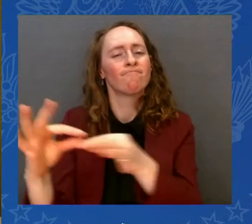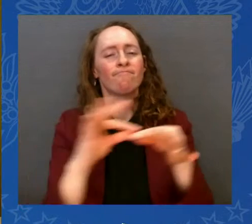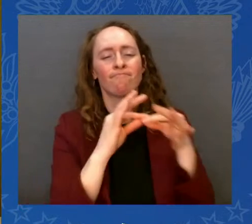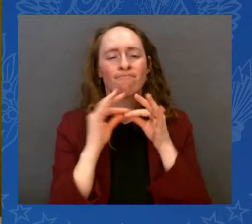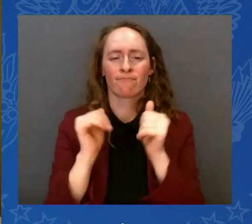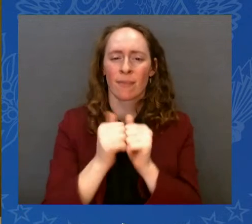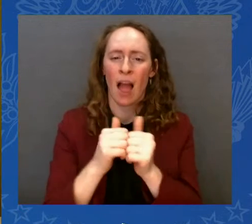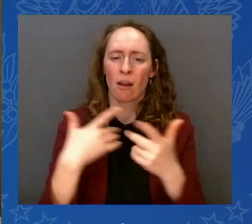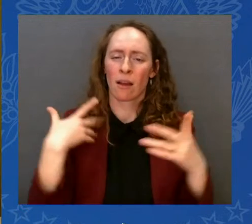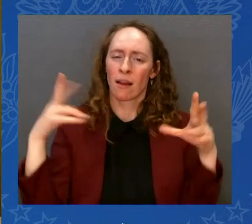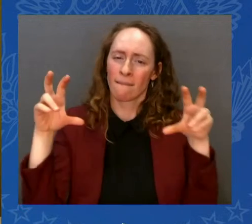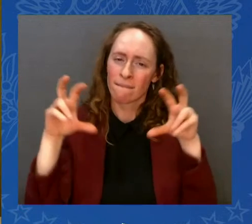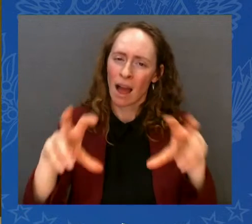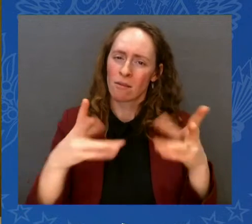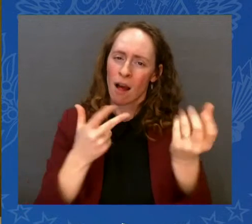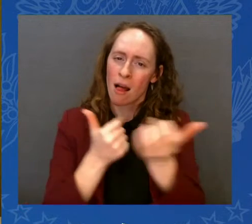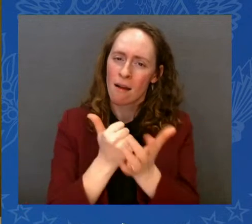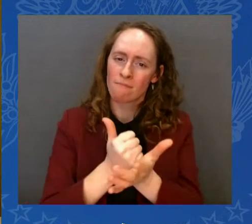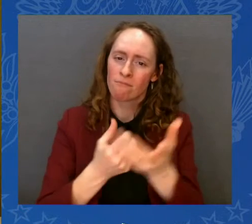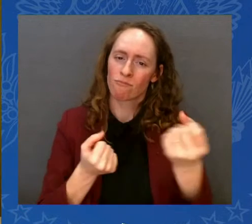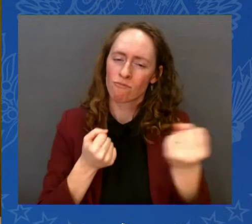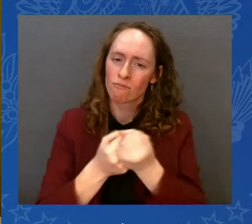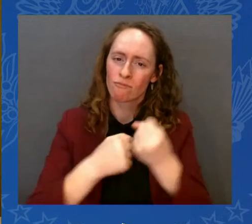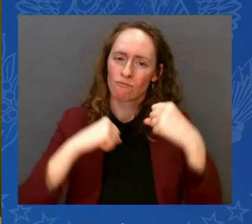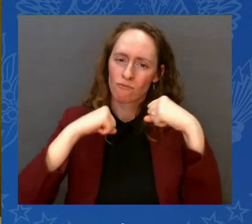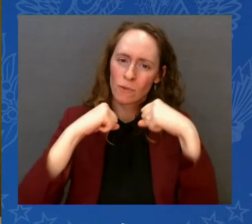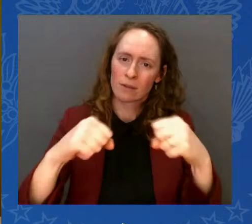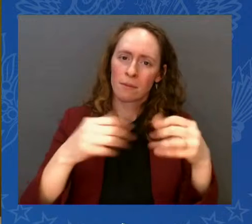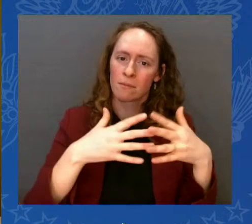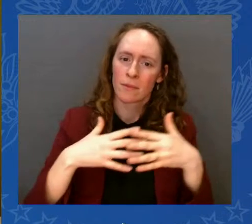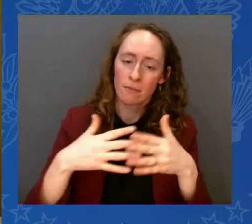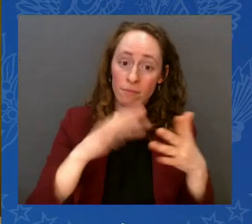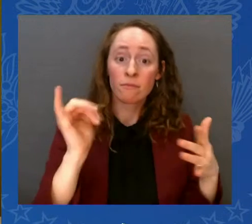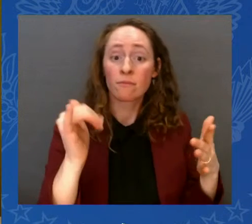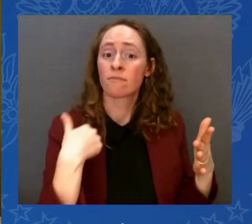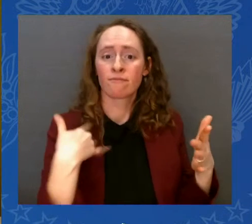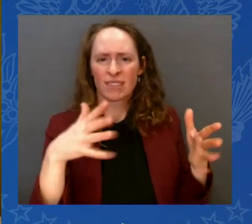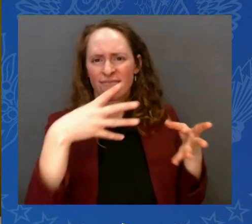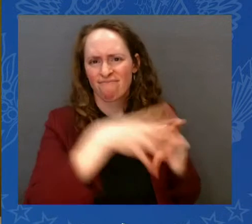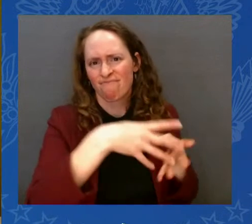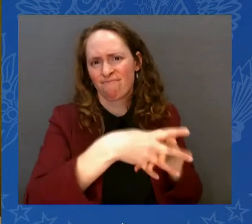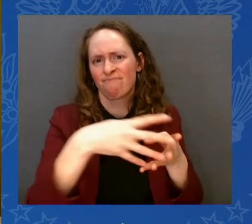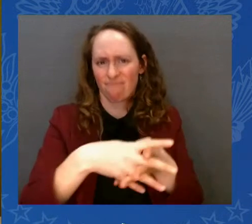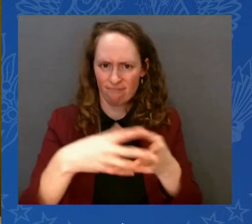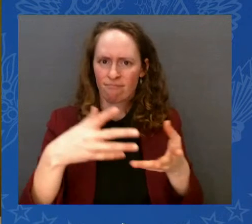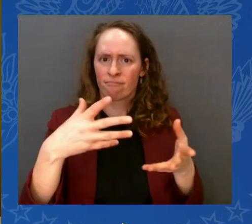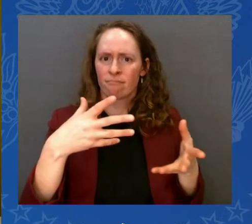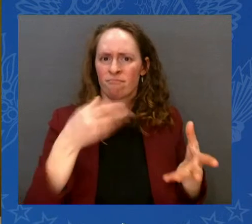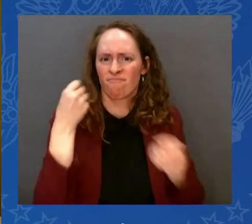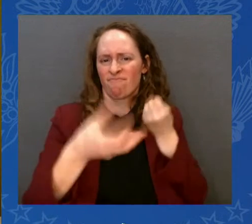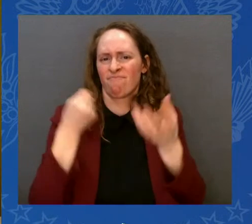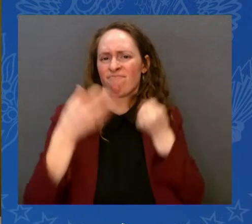And but we have -- just in the last several months. And, look, folks, we also have to rebuild the country.